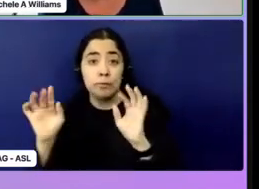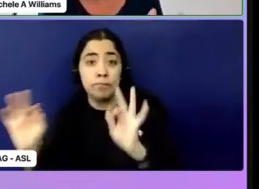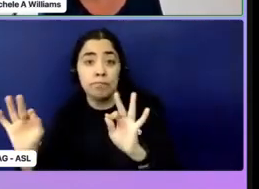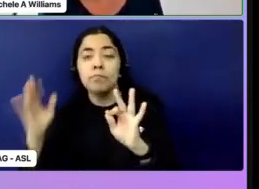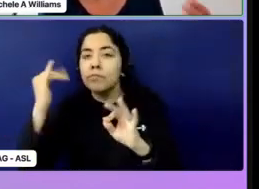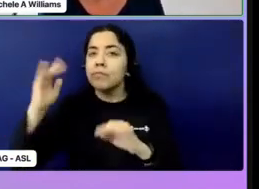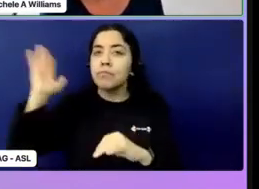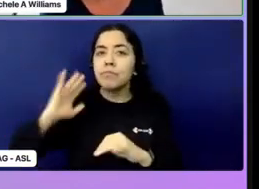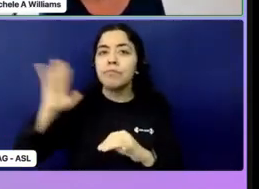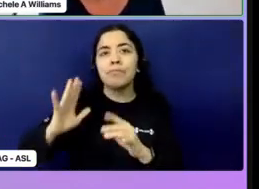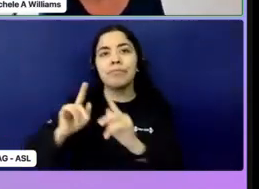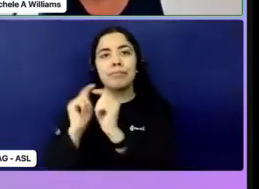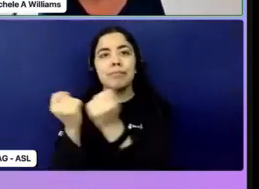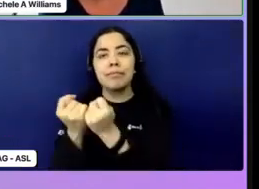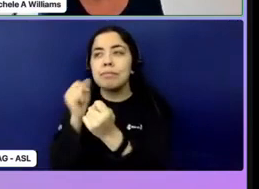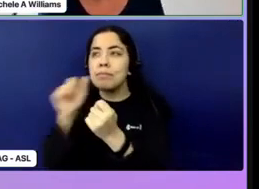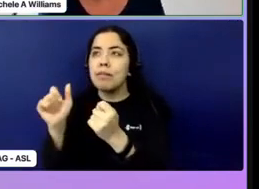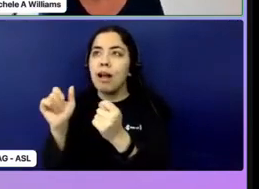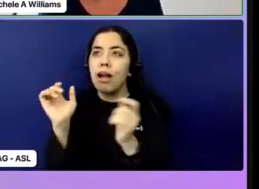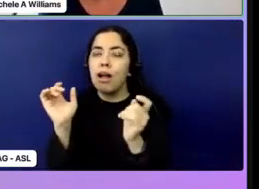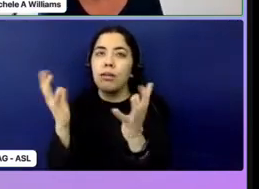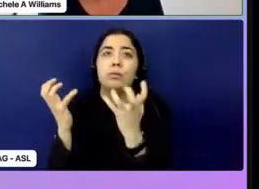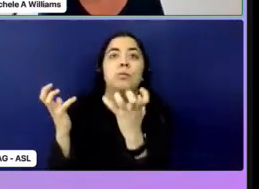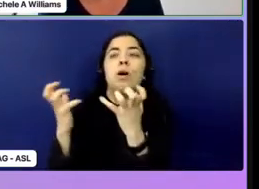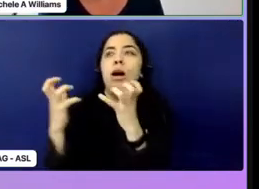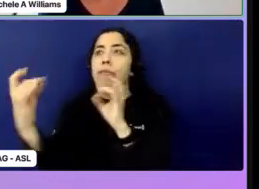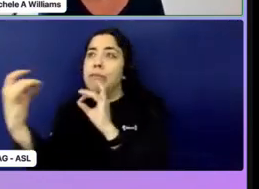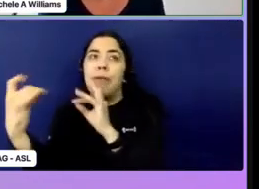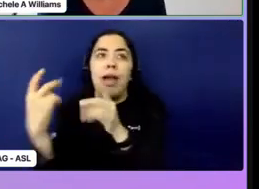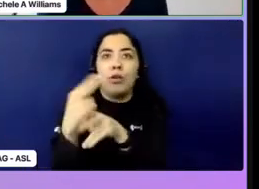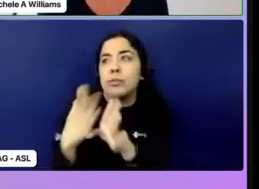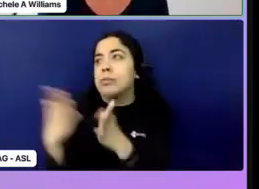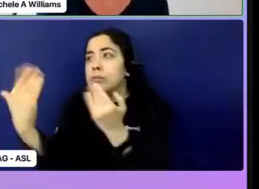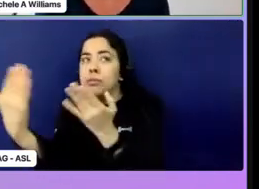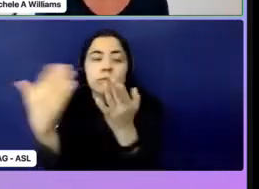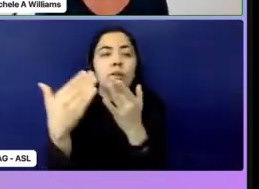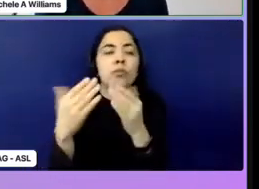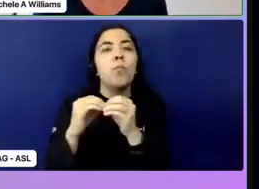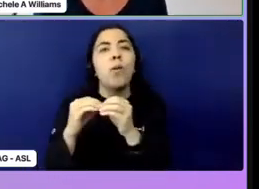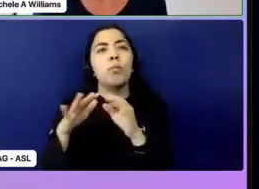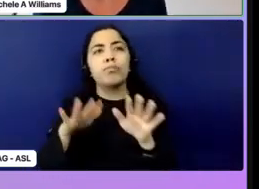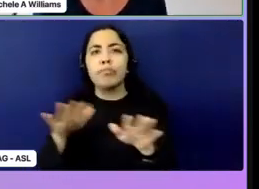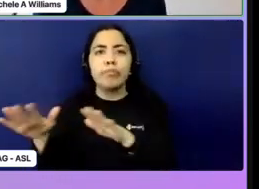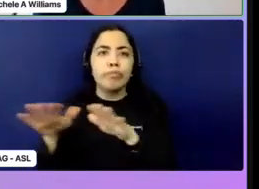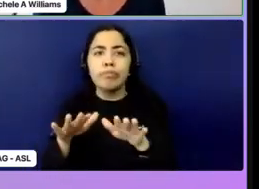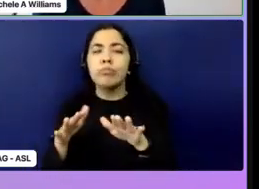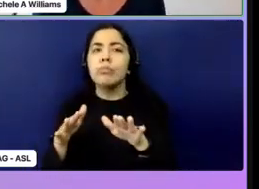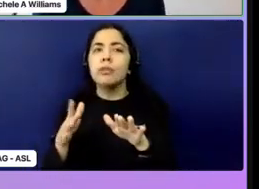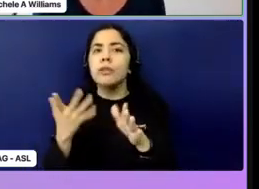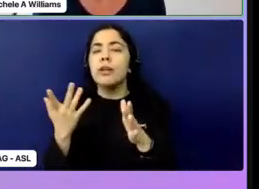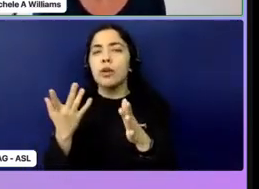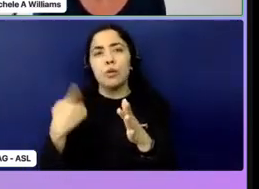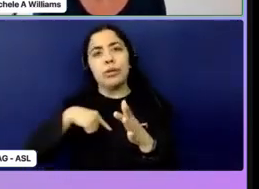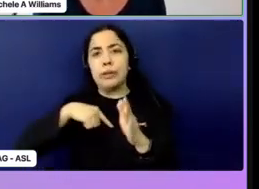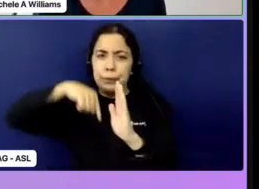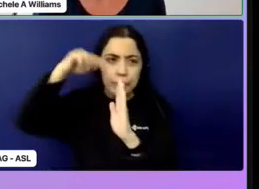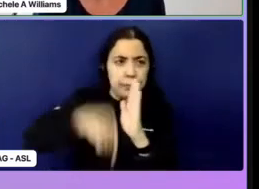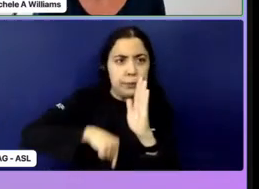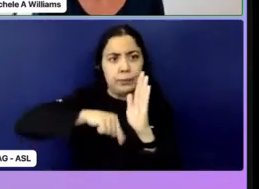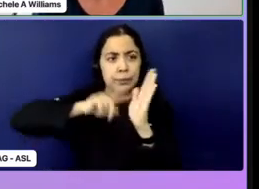it really well. Because we were able to take a time when the teams weren't really looking for the constant feedback feedback, they were a